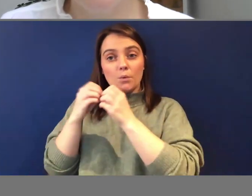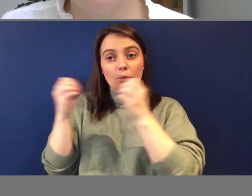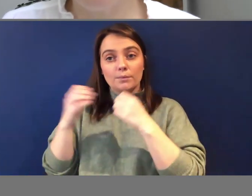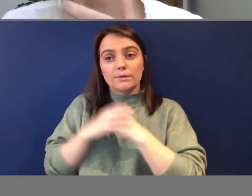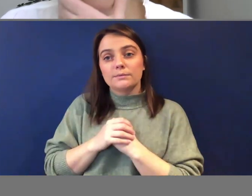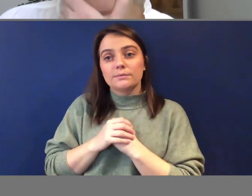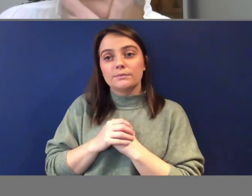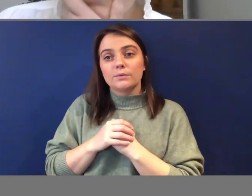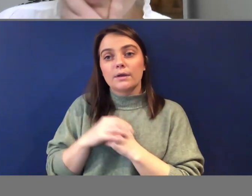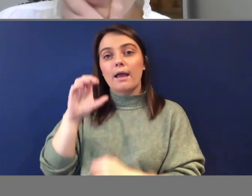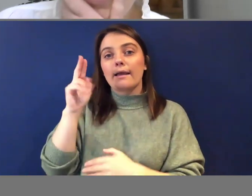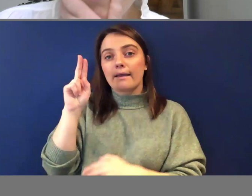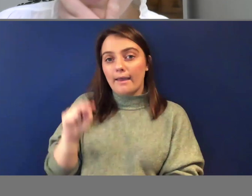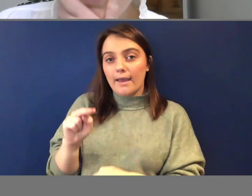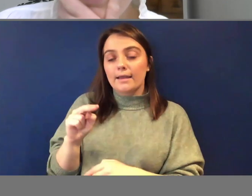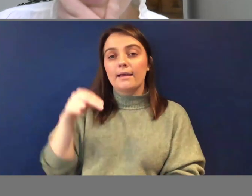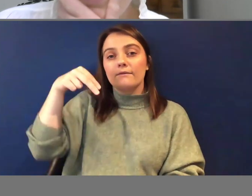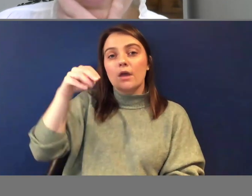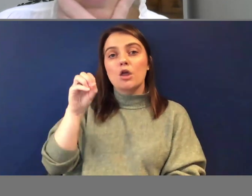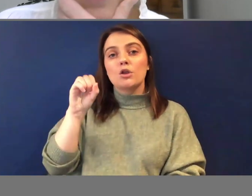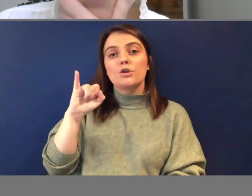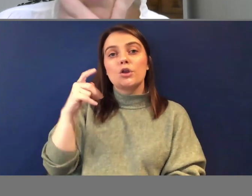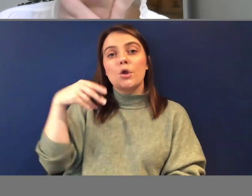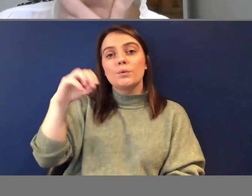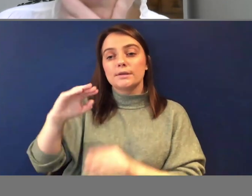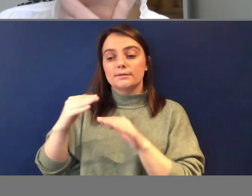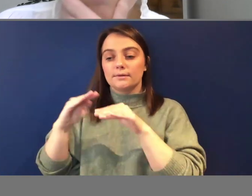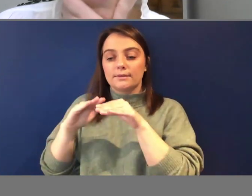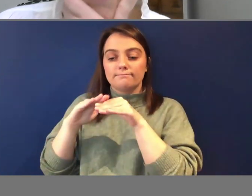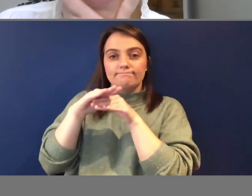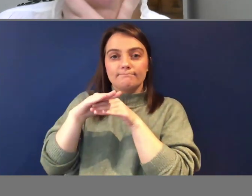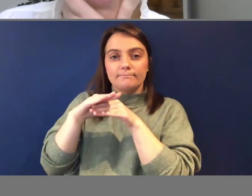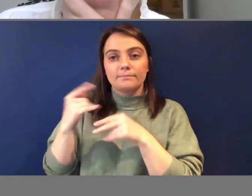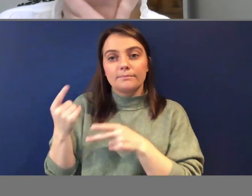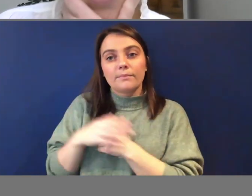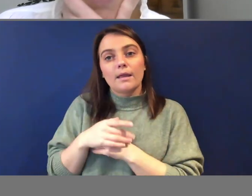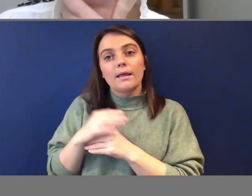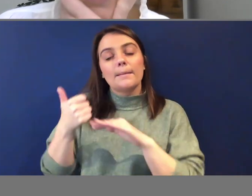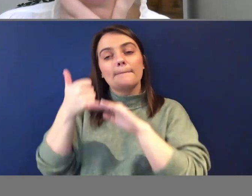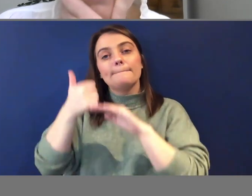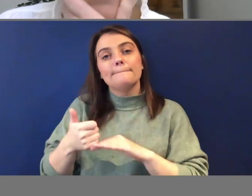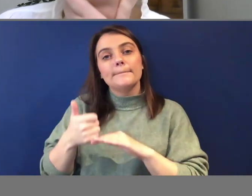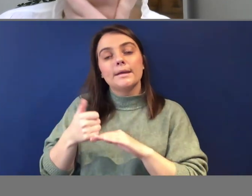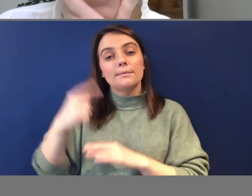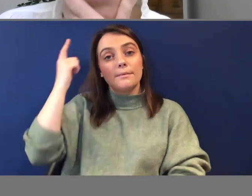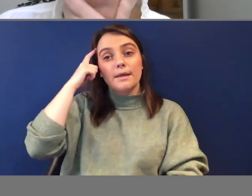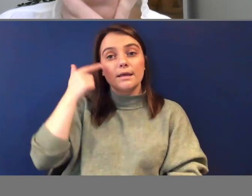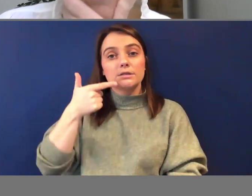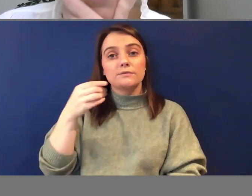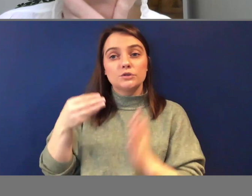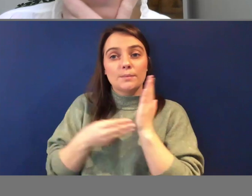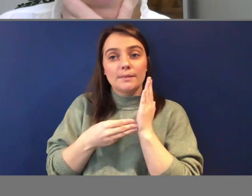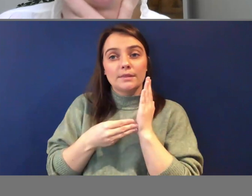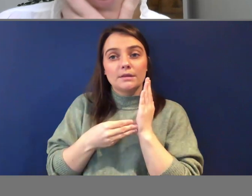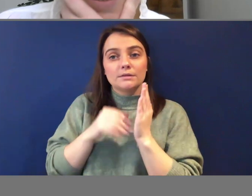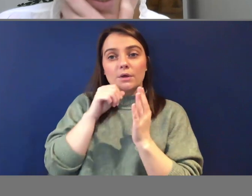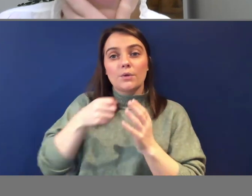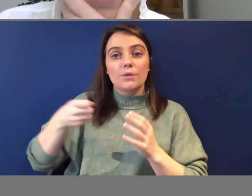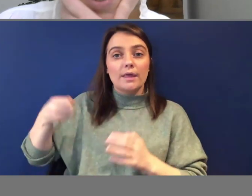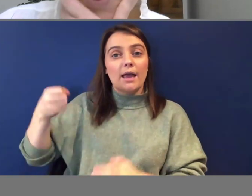nosing and we've got a minim head height of 2 m there's no continuation of handrail at the top